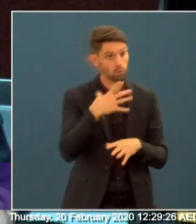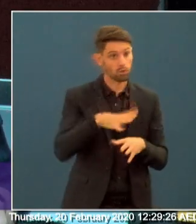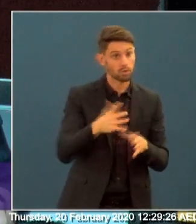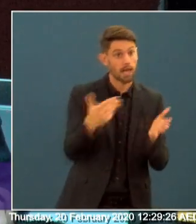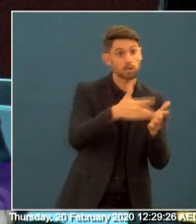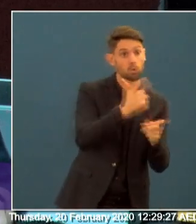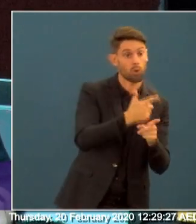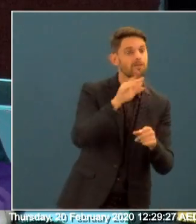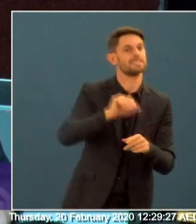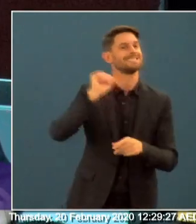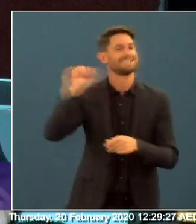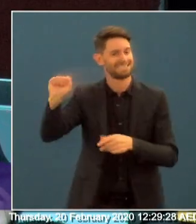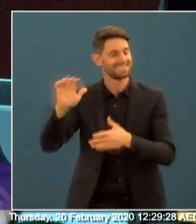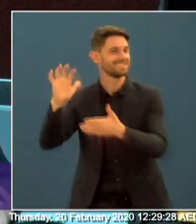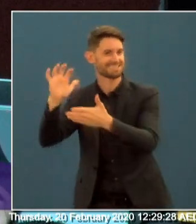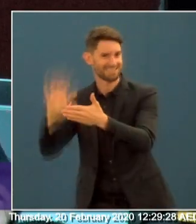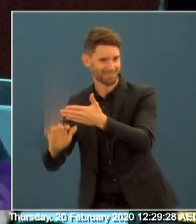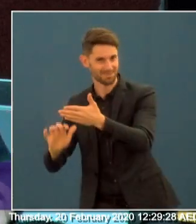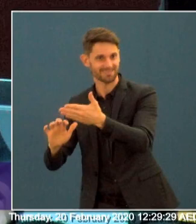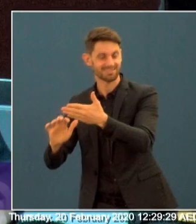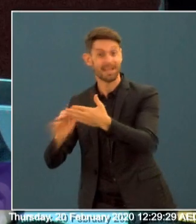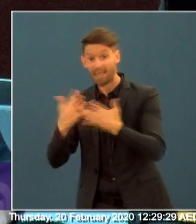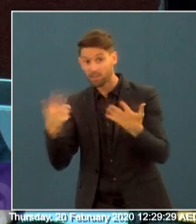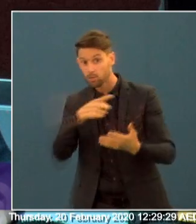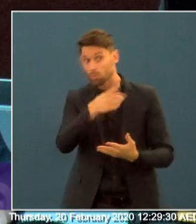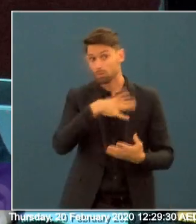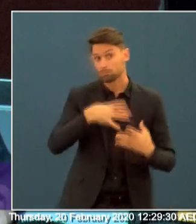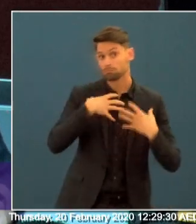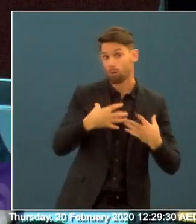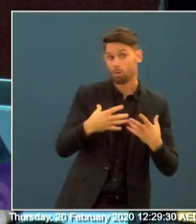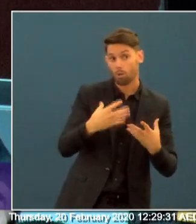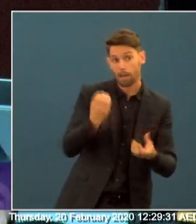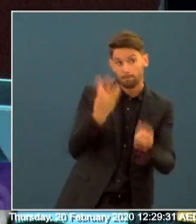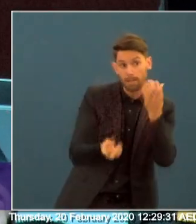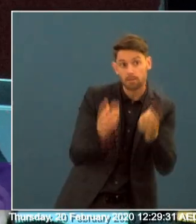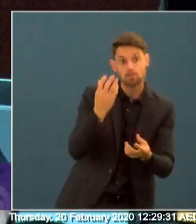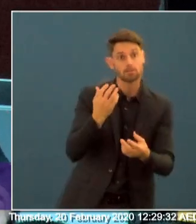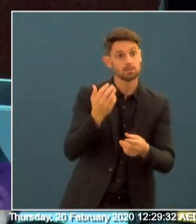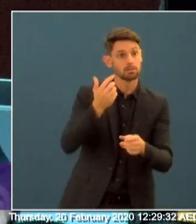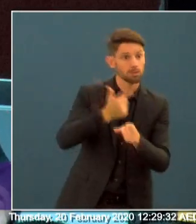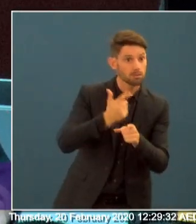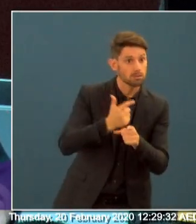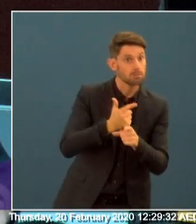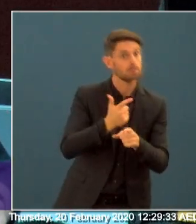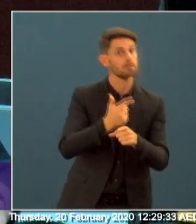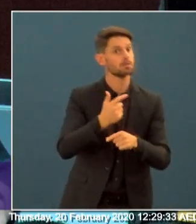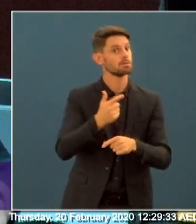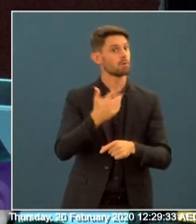in that part of the statement, that you wanted to comment on or to address in terms of whether